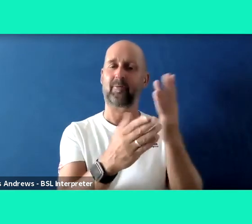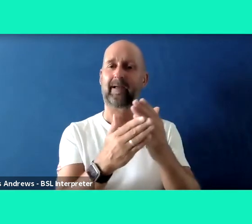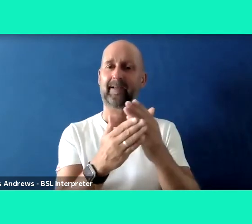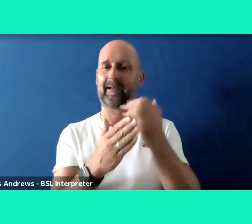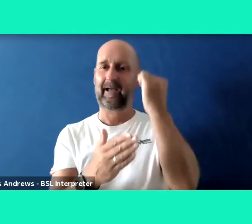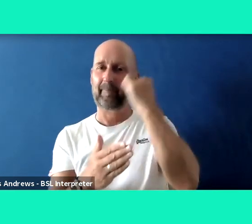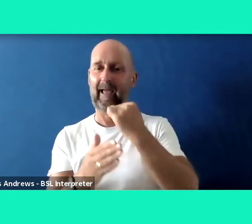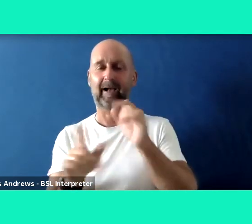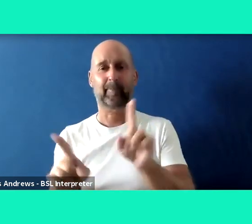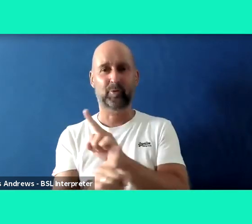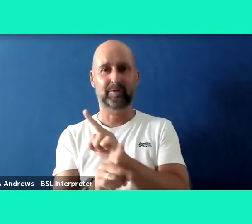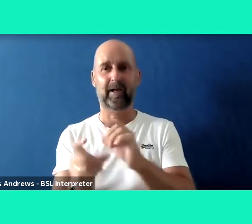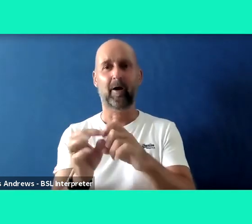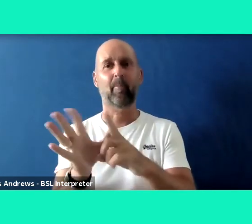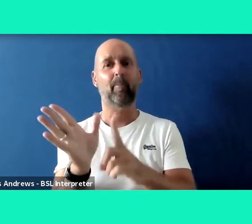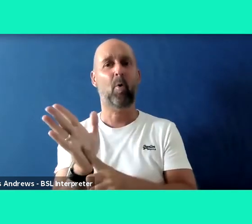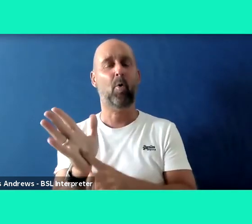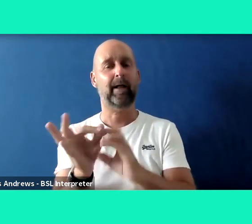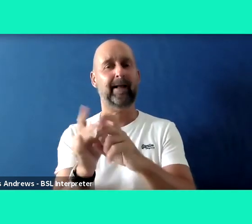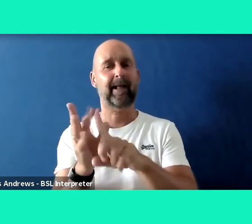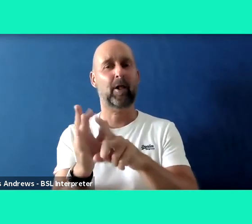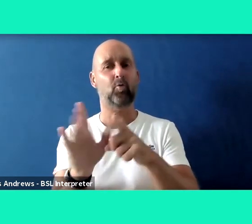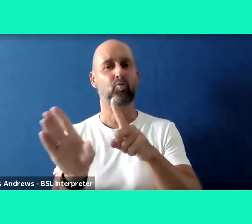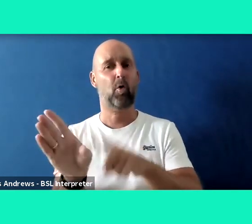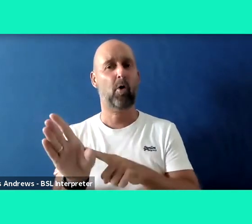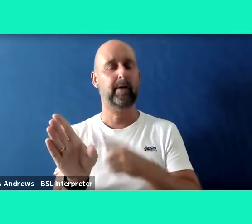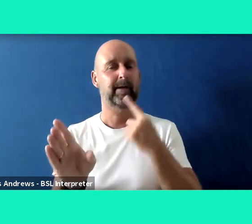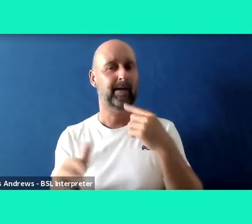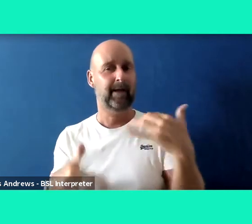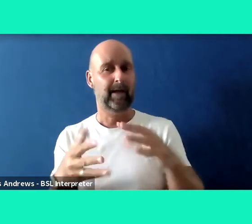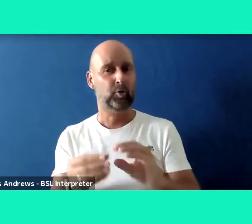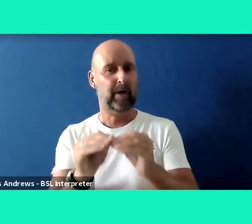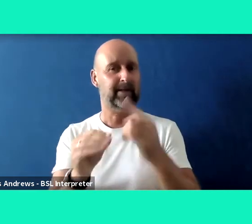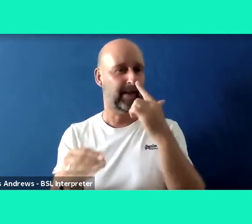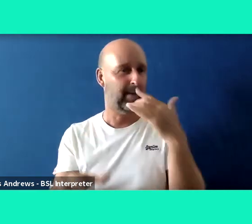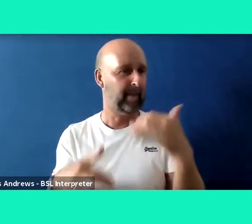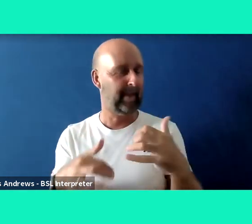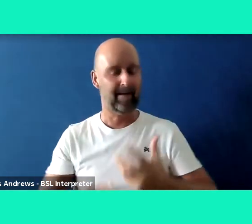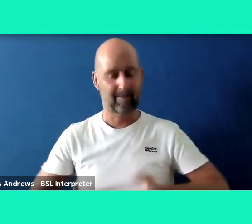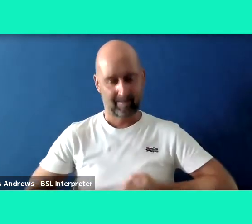Paul Gilroy articulates the pains with which creativity can retrieve life-sustaining lineages